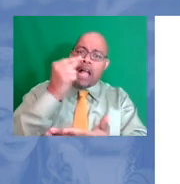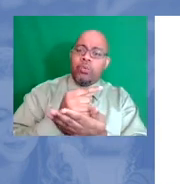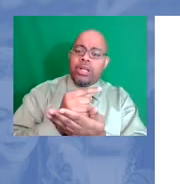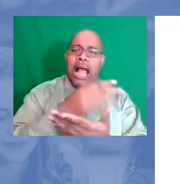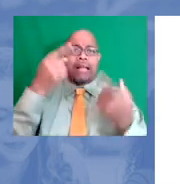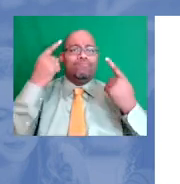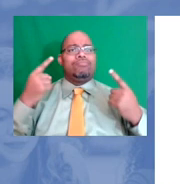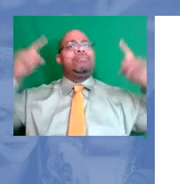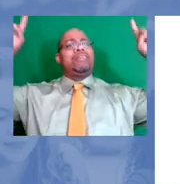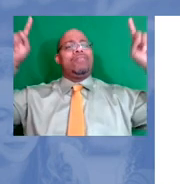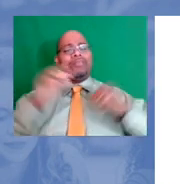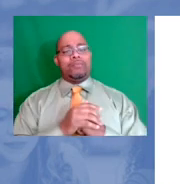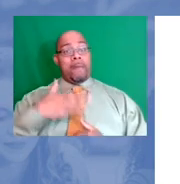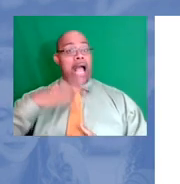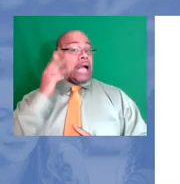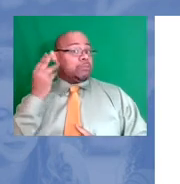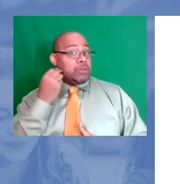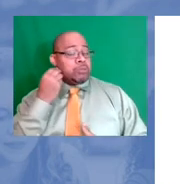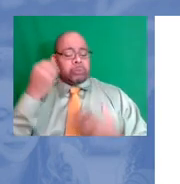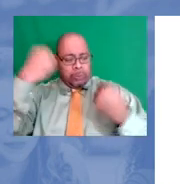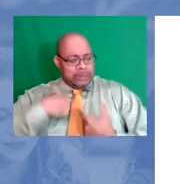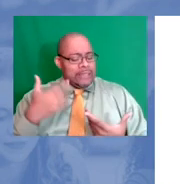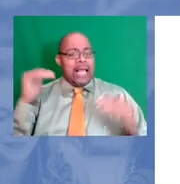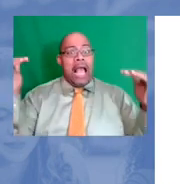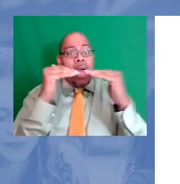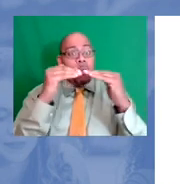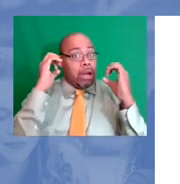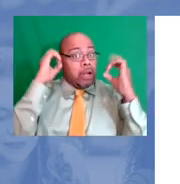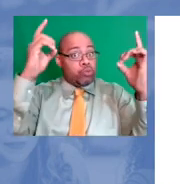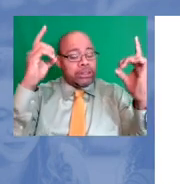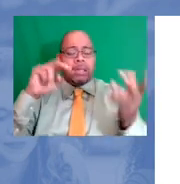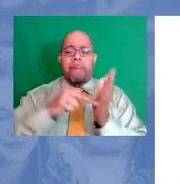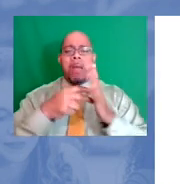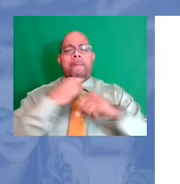MY EXPERIENCES HAVE TAUGHT ME EQUITY AND EDUCATION MEANS MAKING SURE THAT EVERY STUDENT HAS THE